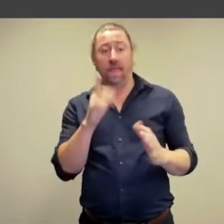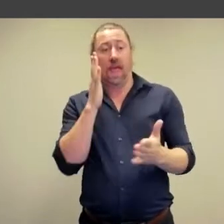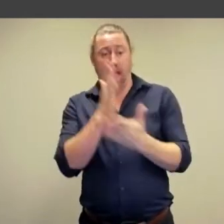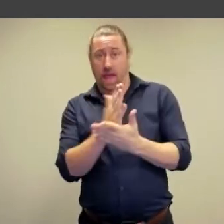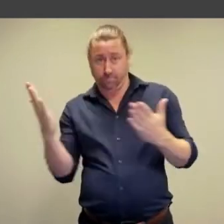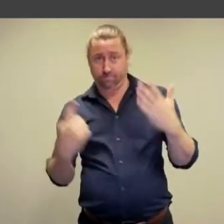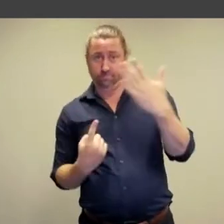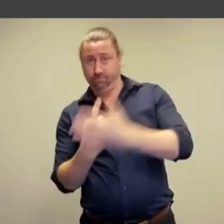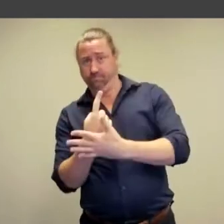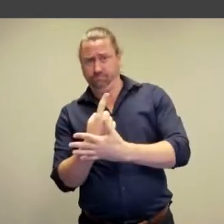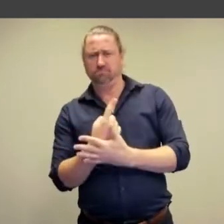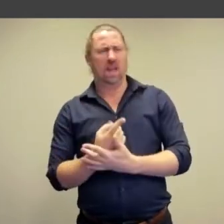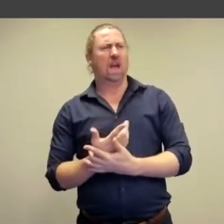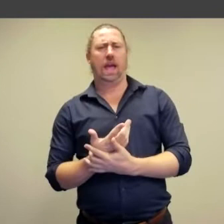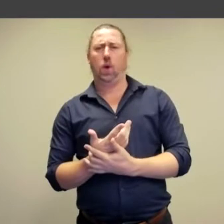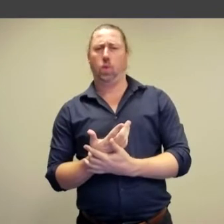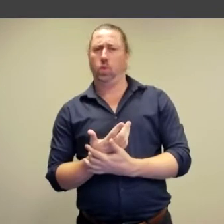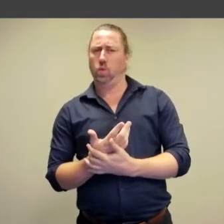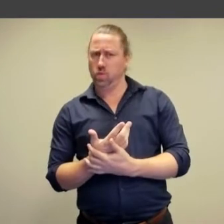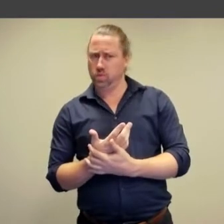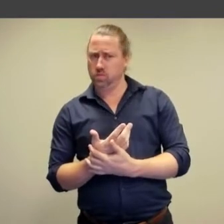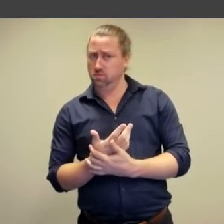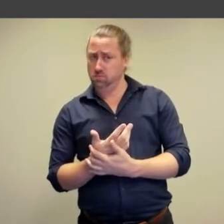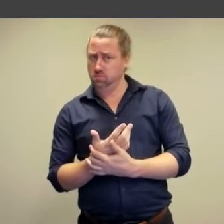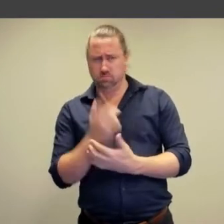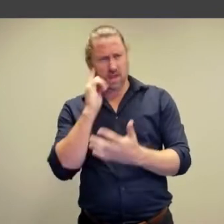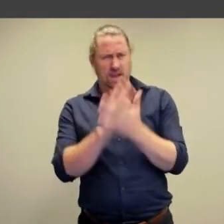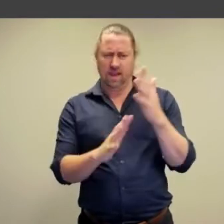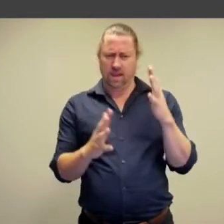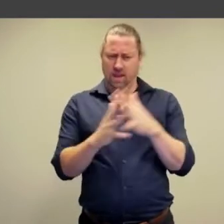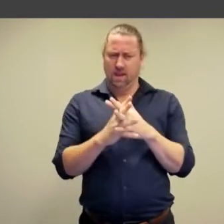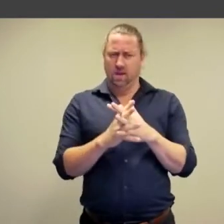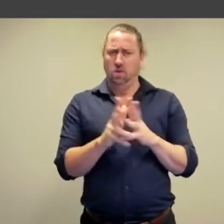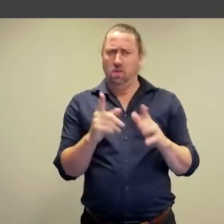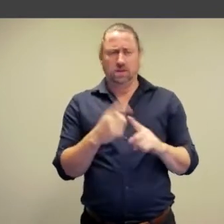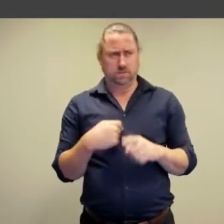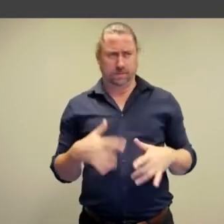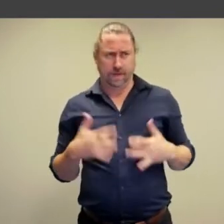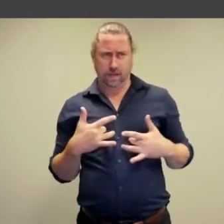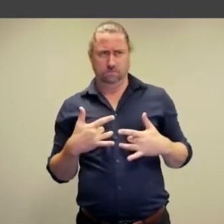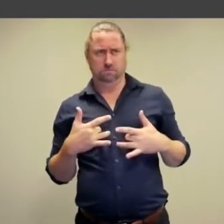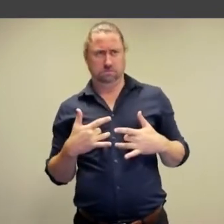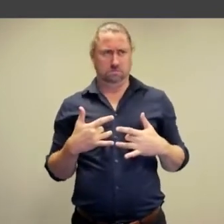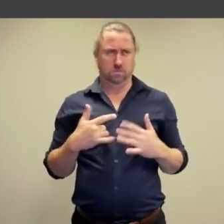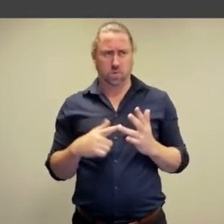happened here and maybe even how this makes you feel.